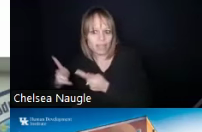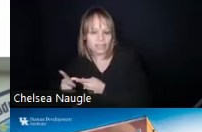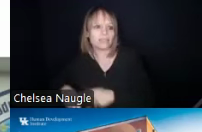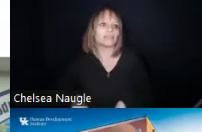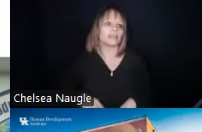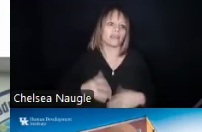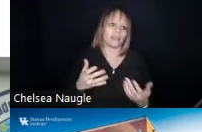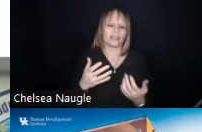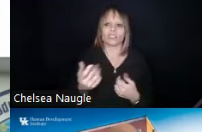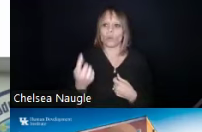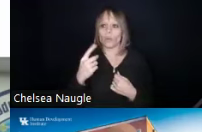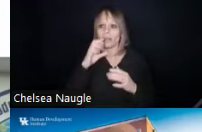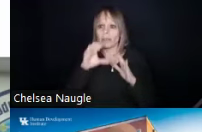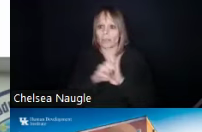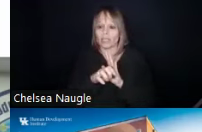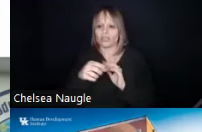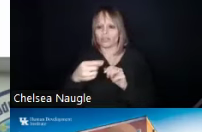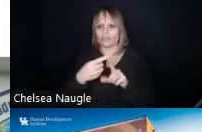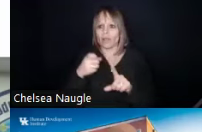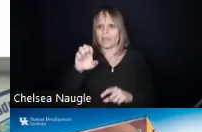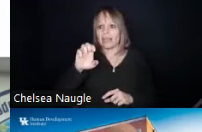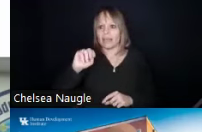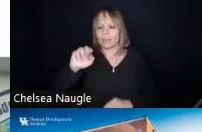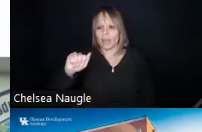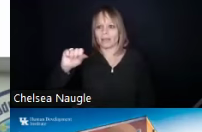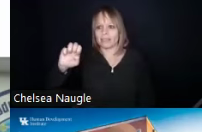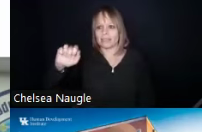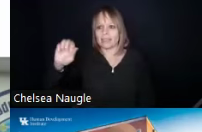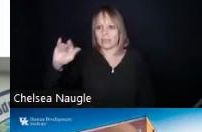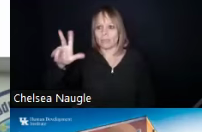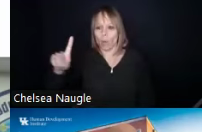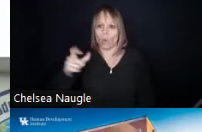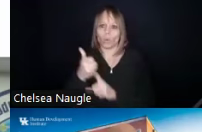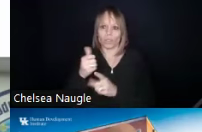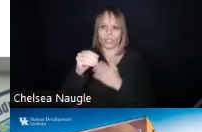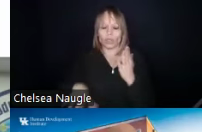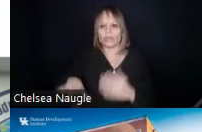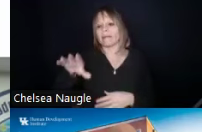Seabolt. She's a student at the University of Texas, but also works for Morgan's Wonderland. So, I cut a